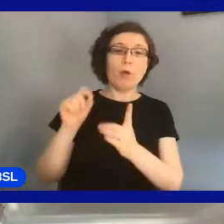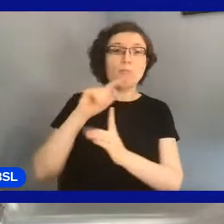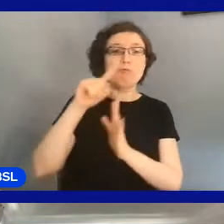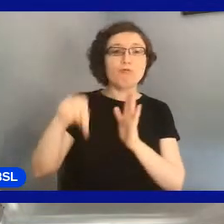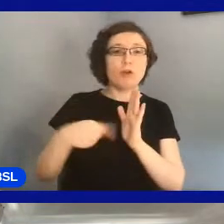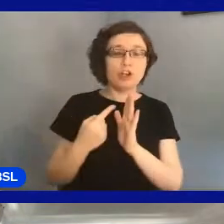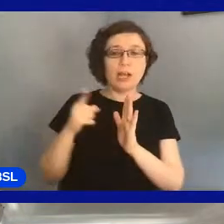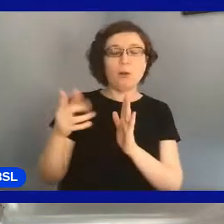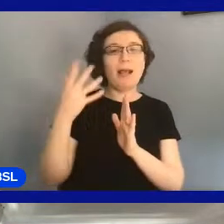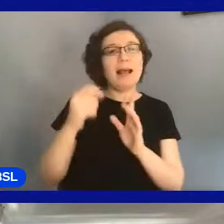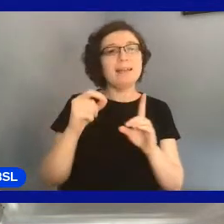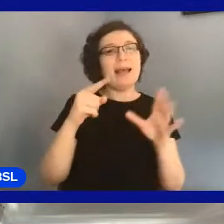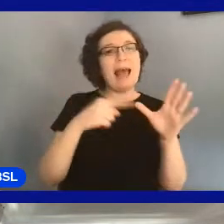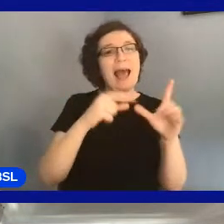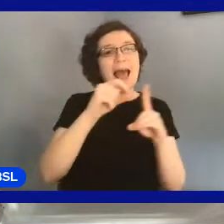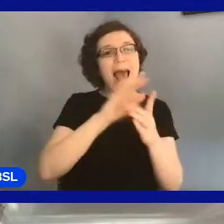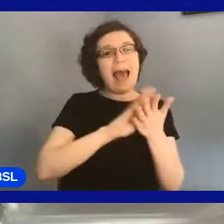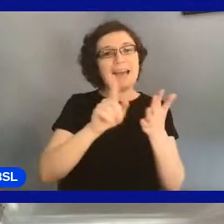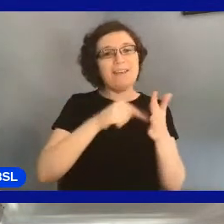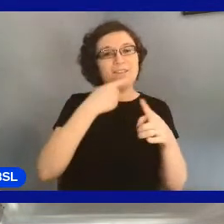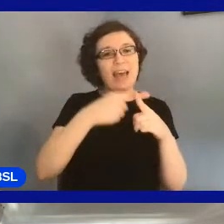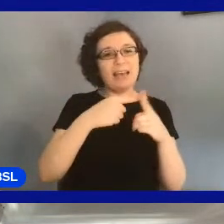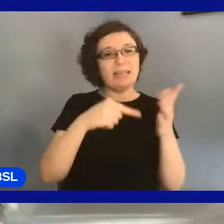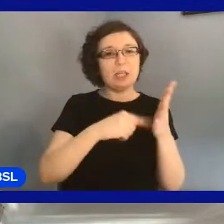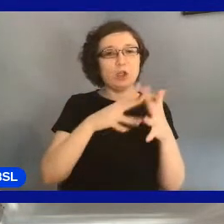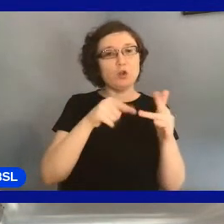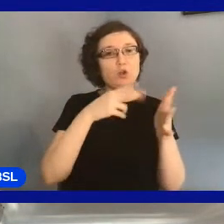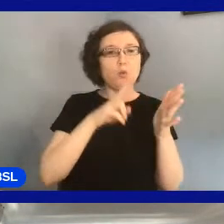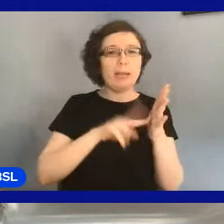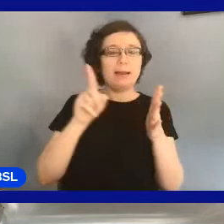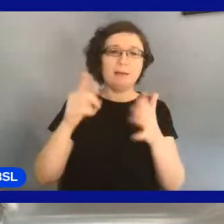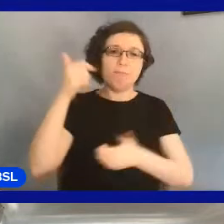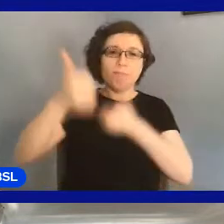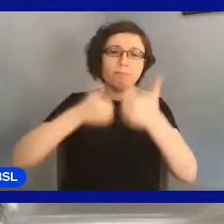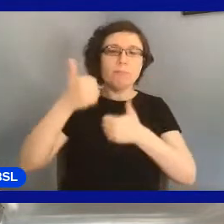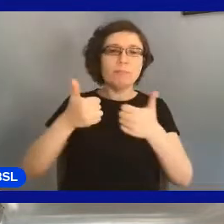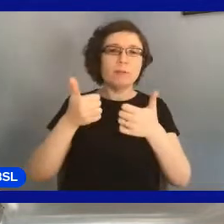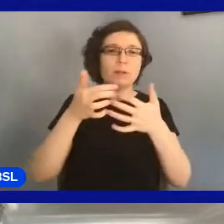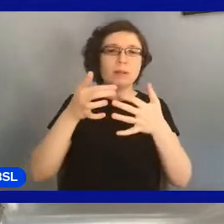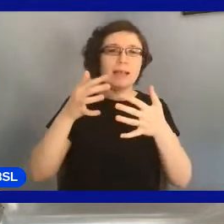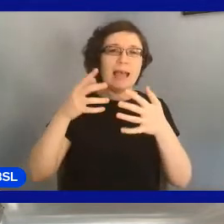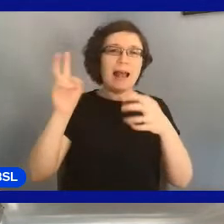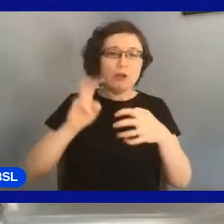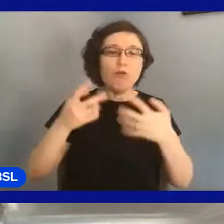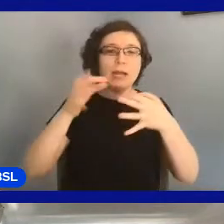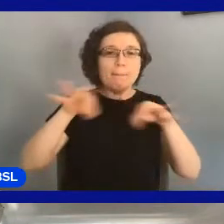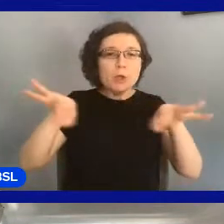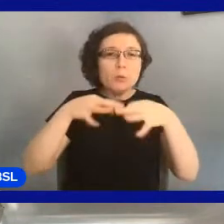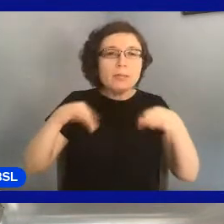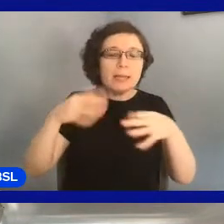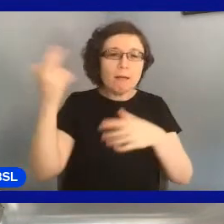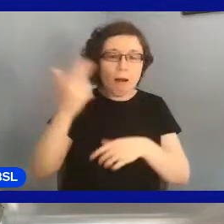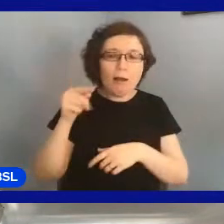between us and Landmark, we actually developed together in 2018 on a project for... We put apex twin who is a pioneering electronic